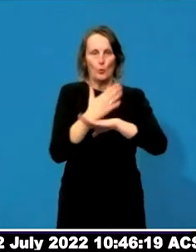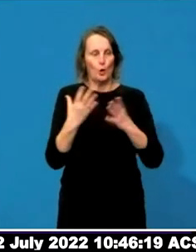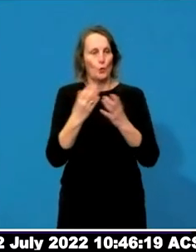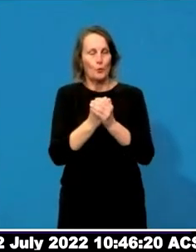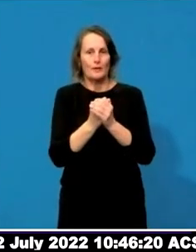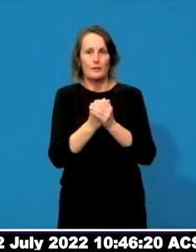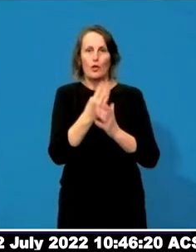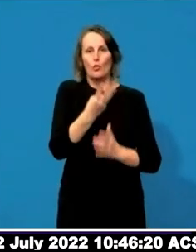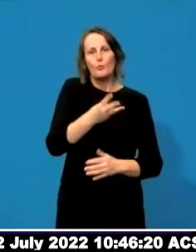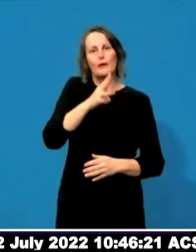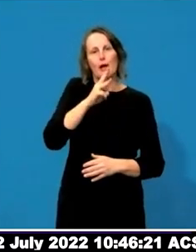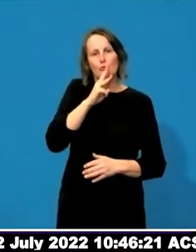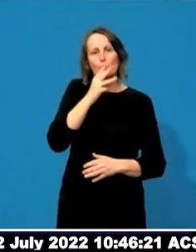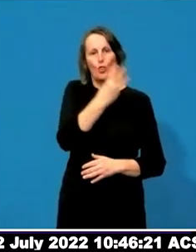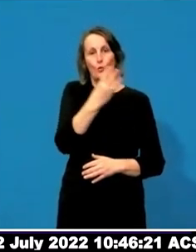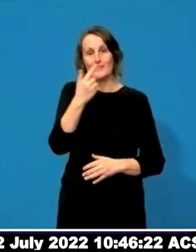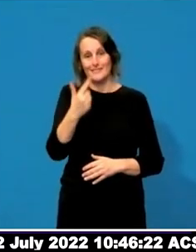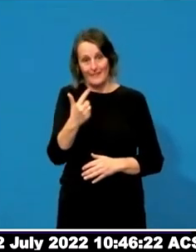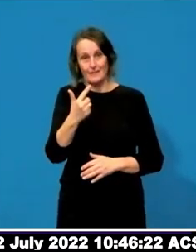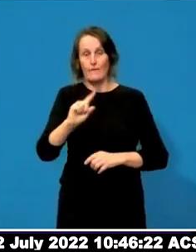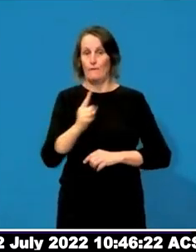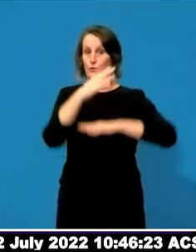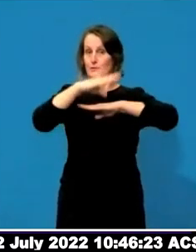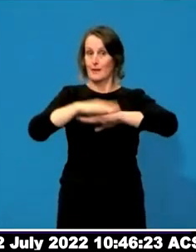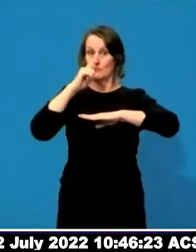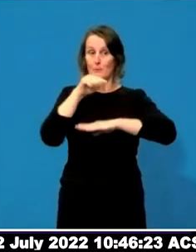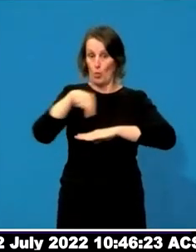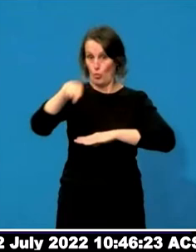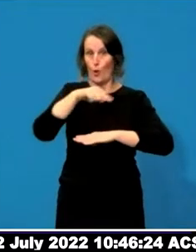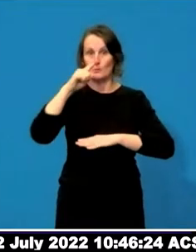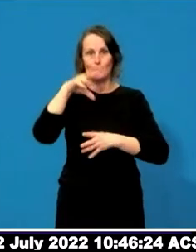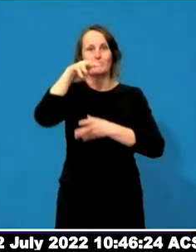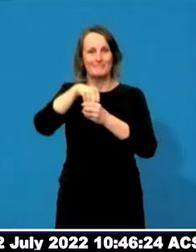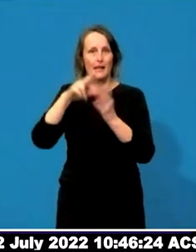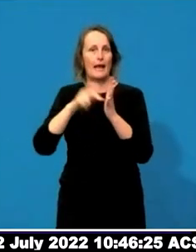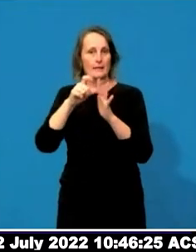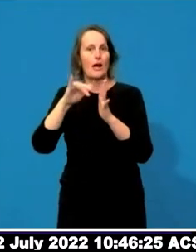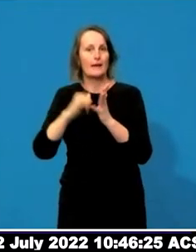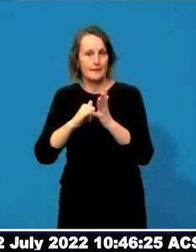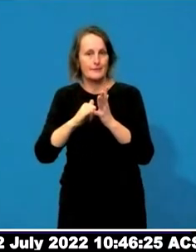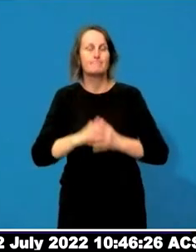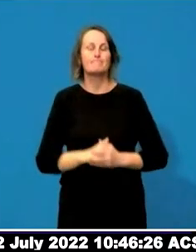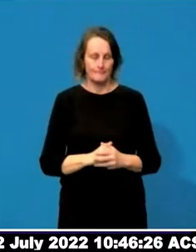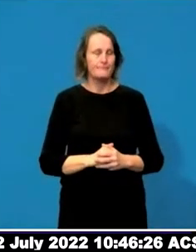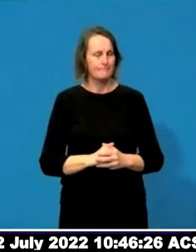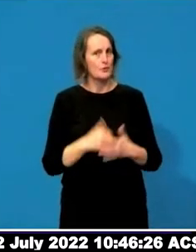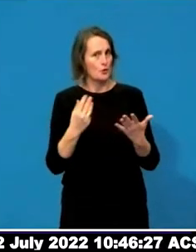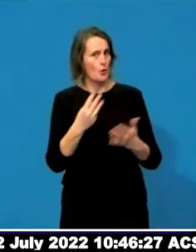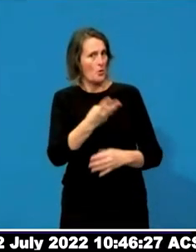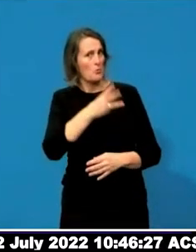also involved with NDIS. And, finally, of that group of 337, 203 of those people